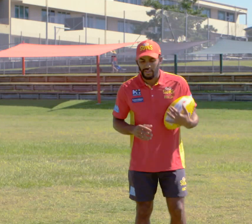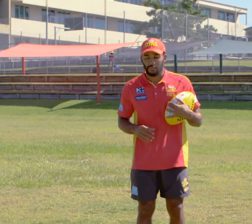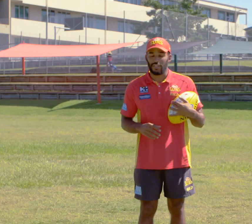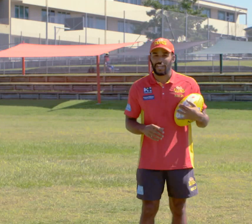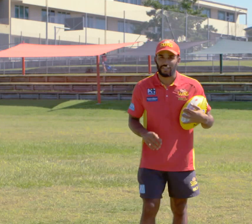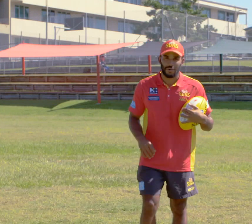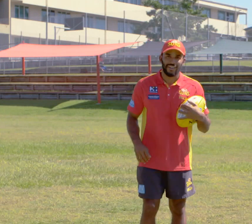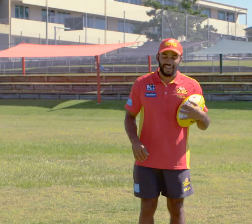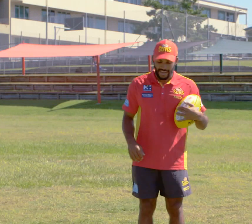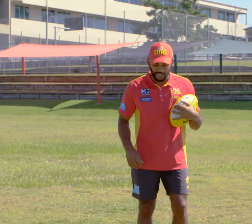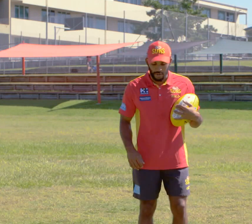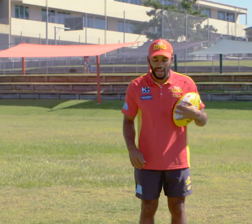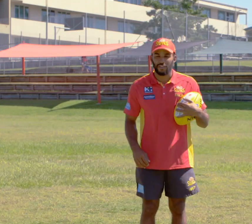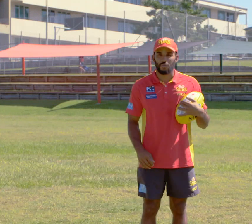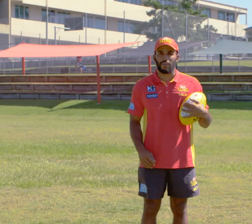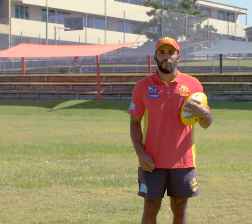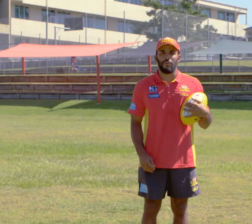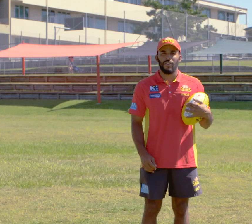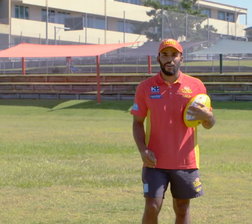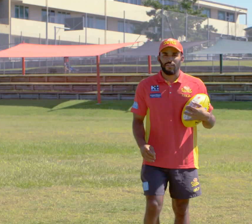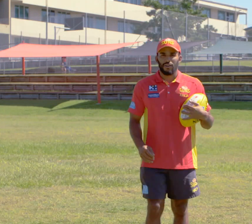here's a pretty challenging one. You’ve got to balance on one foot.